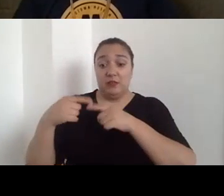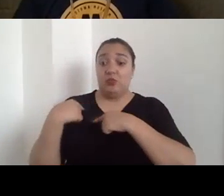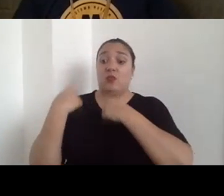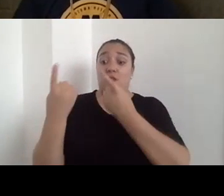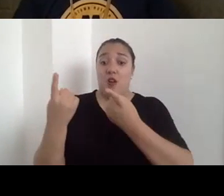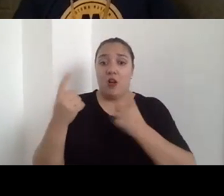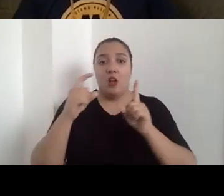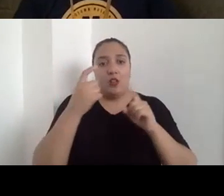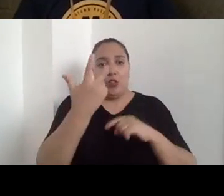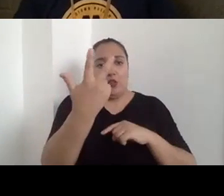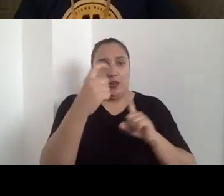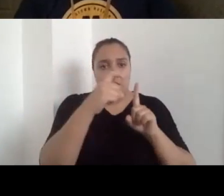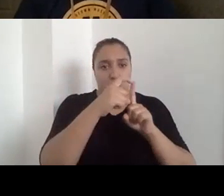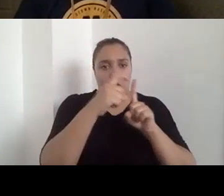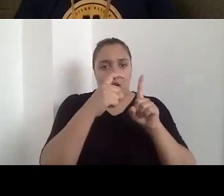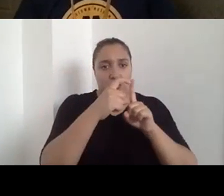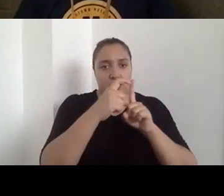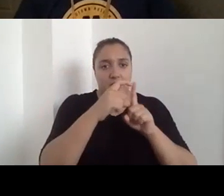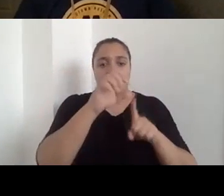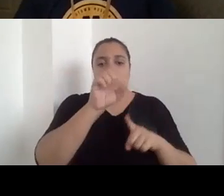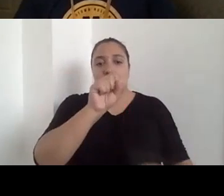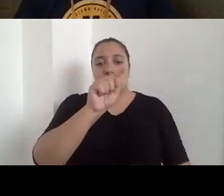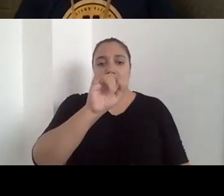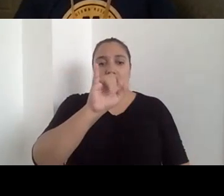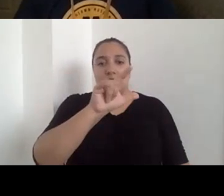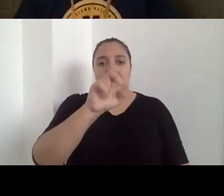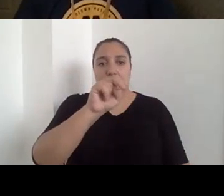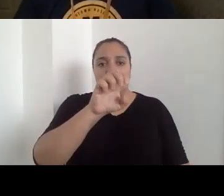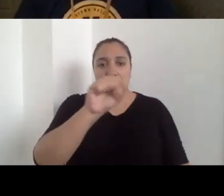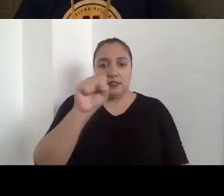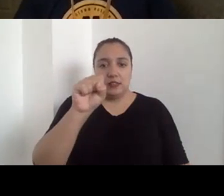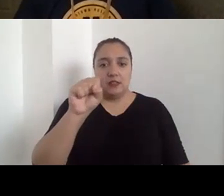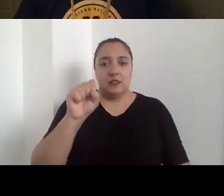and rebuilding as things that are people are doing in response